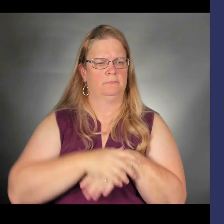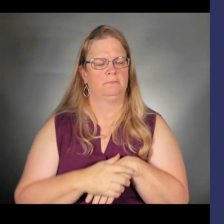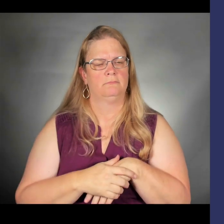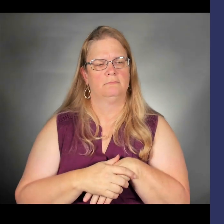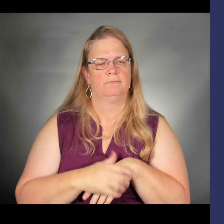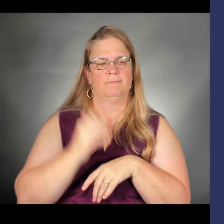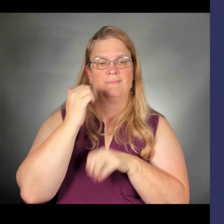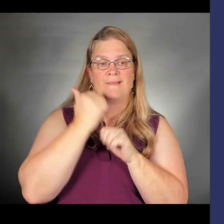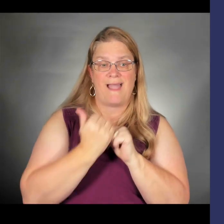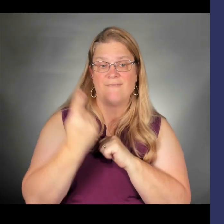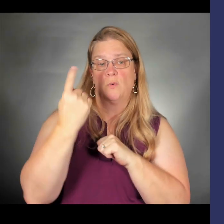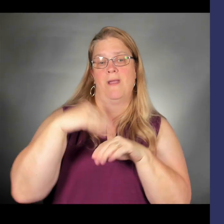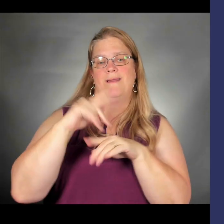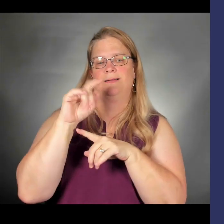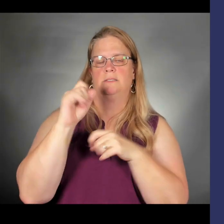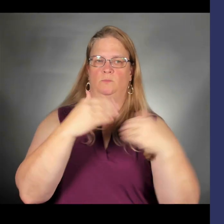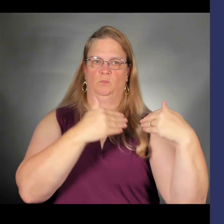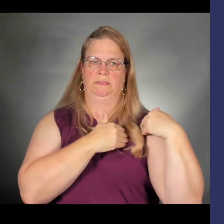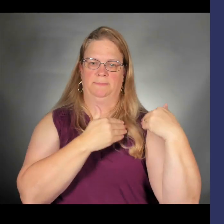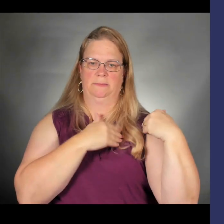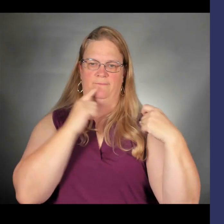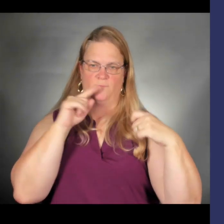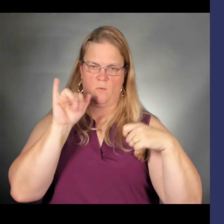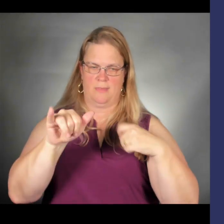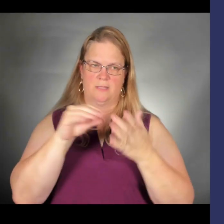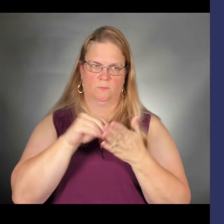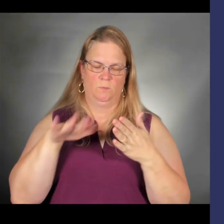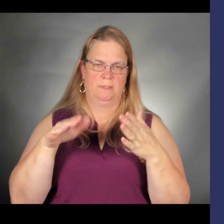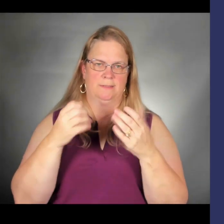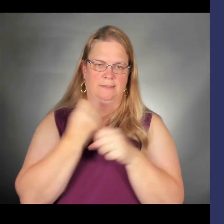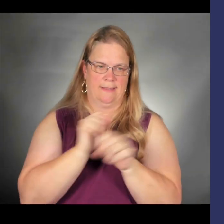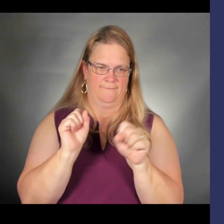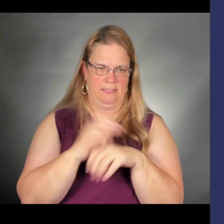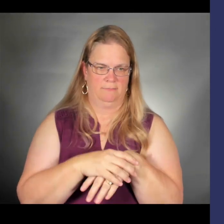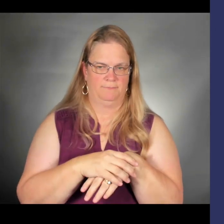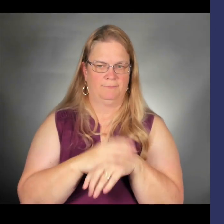This does not mean you need to be glued to their side, but keeping a watchful eye on them.